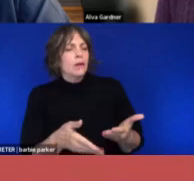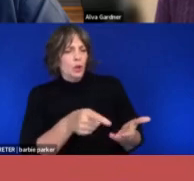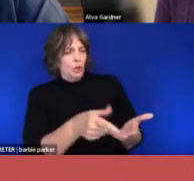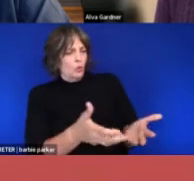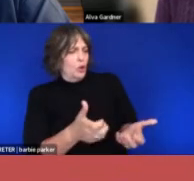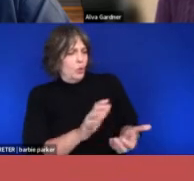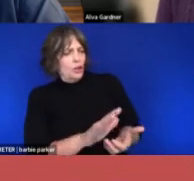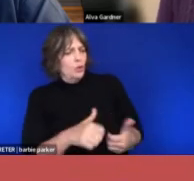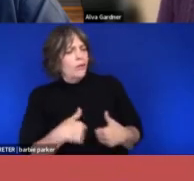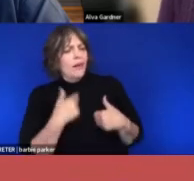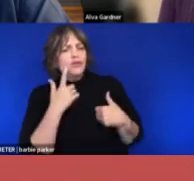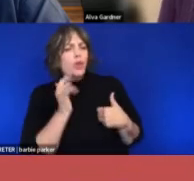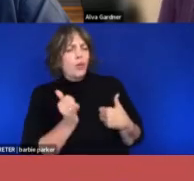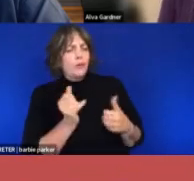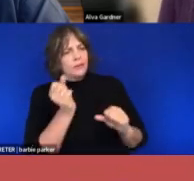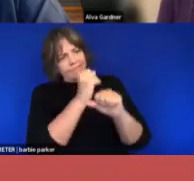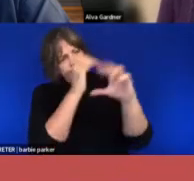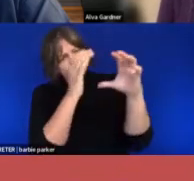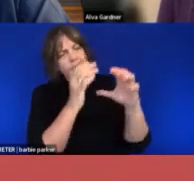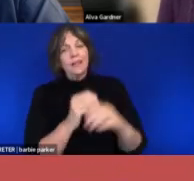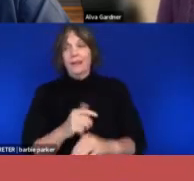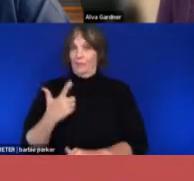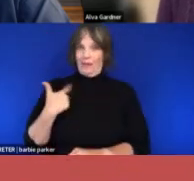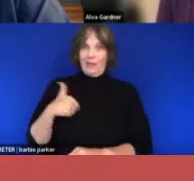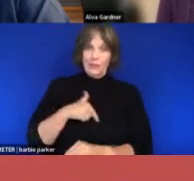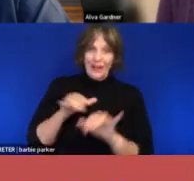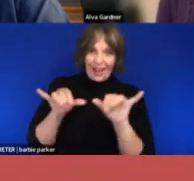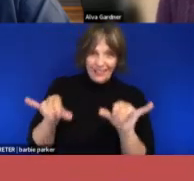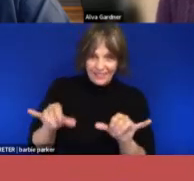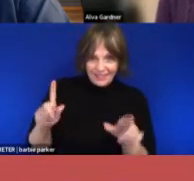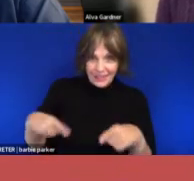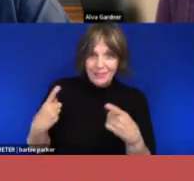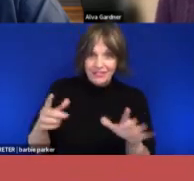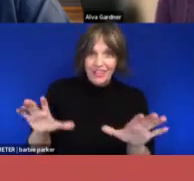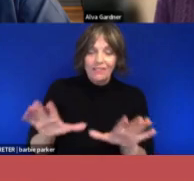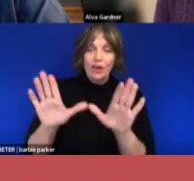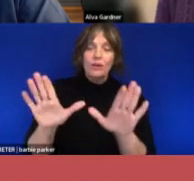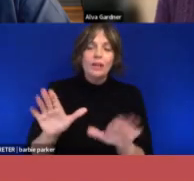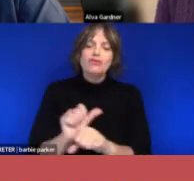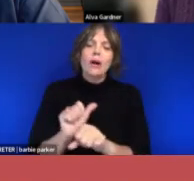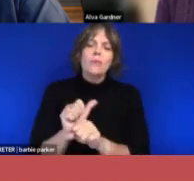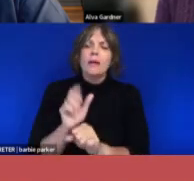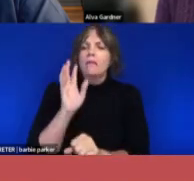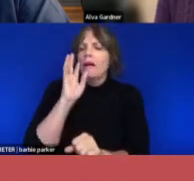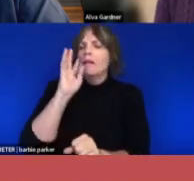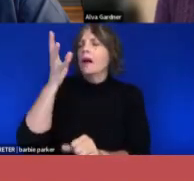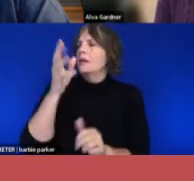like? Because we as a system have done a very good job at coming up with these kind of